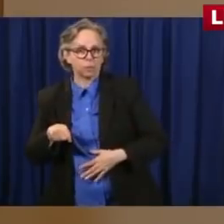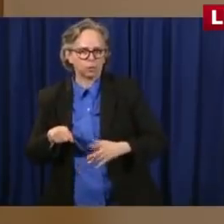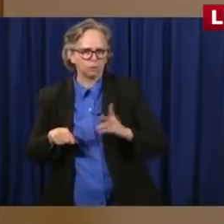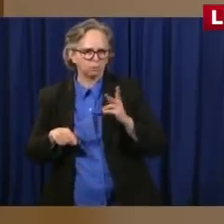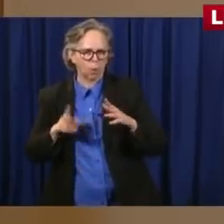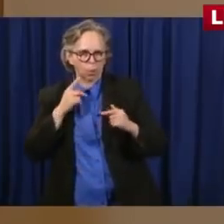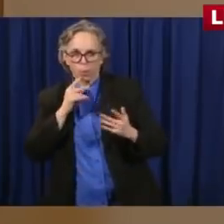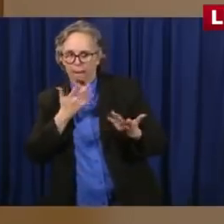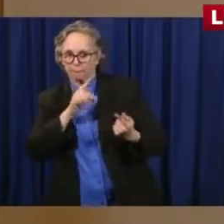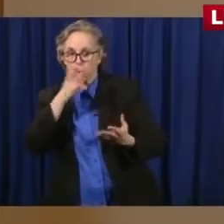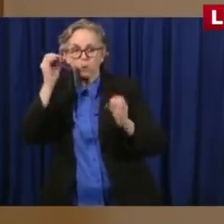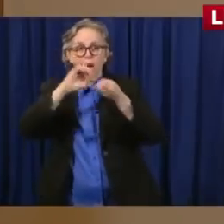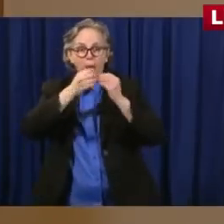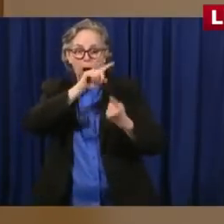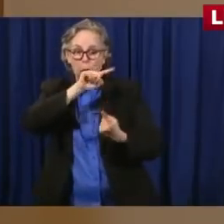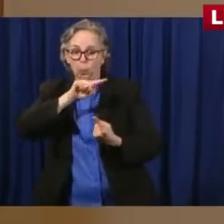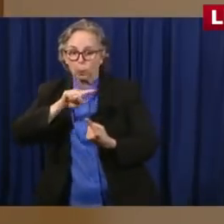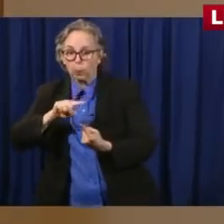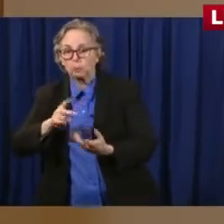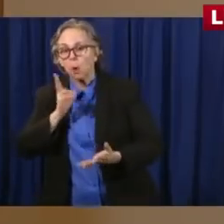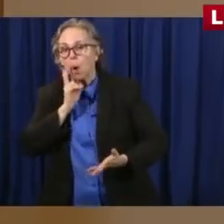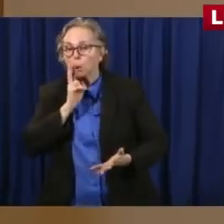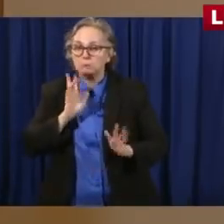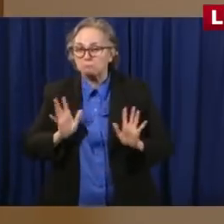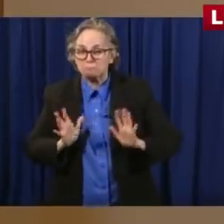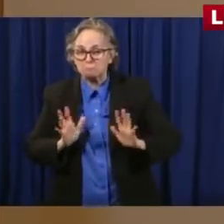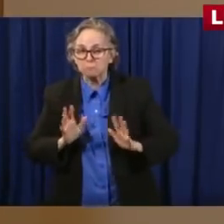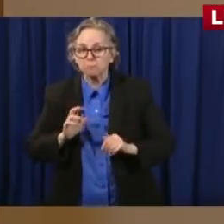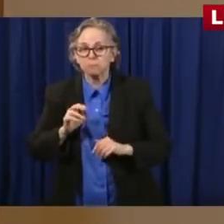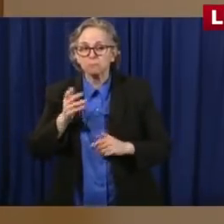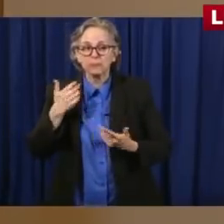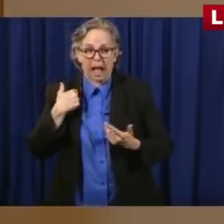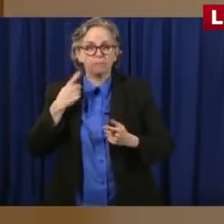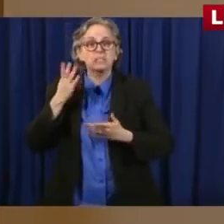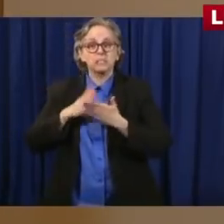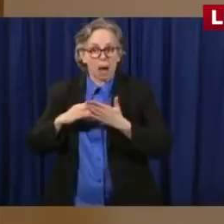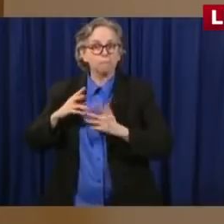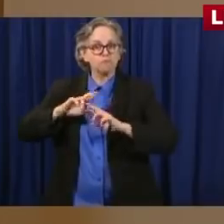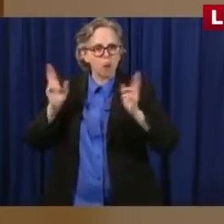WE WILL NOT NEED TO BUY AS MANY IF WE STAY STEADY.